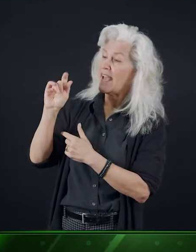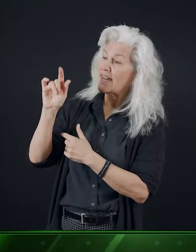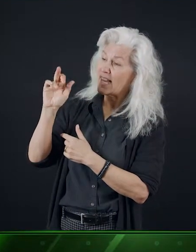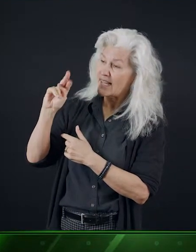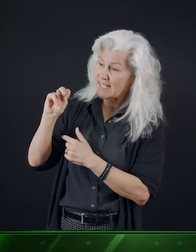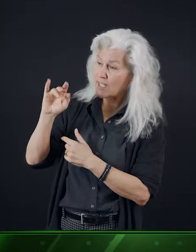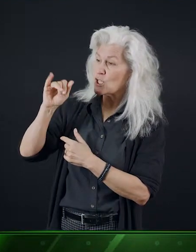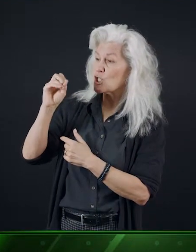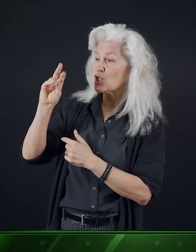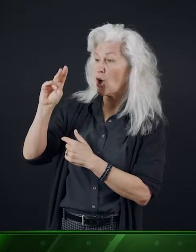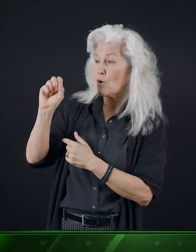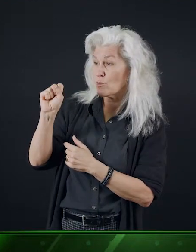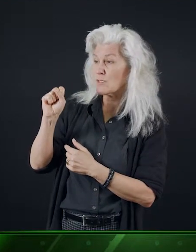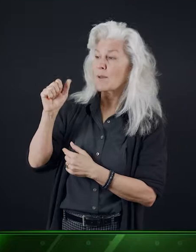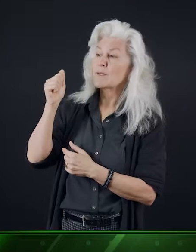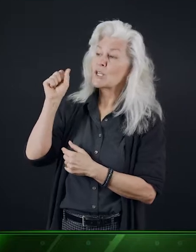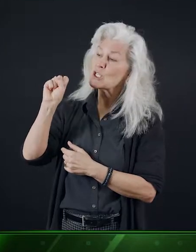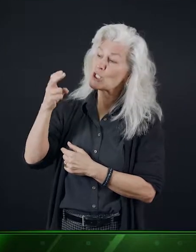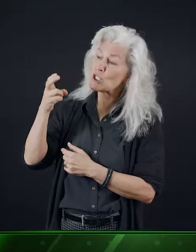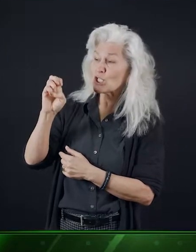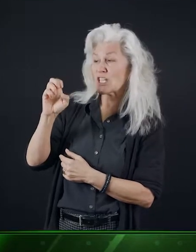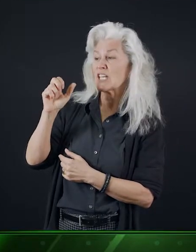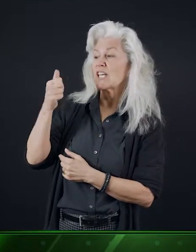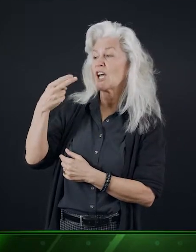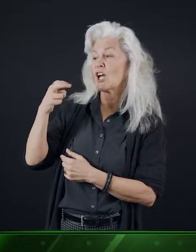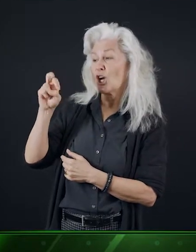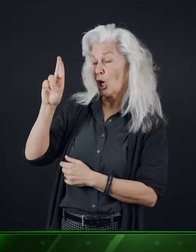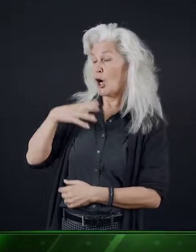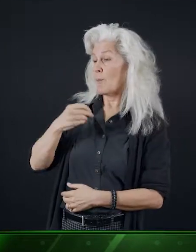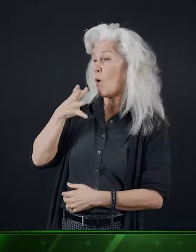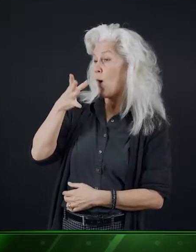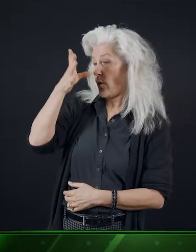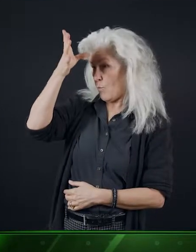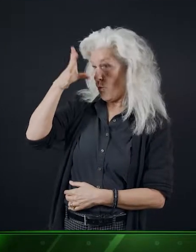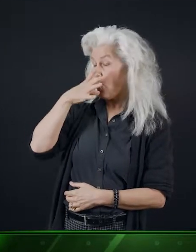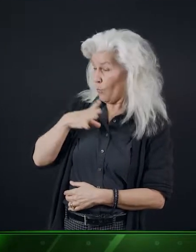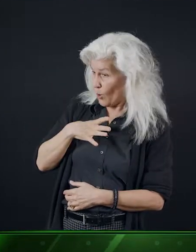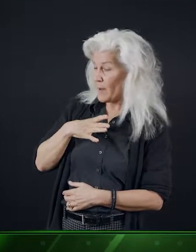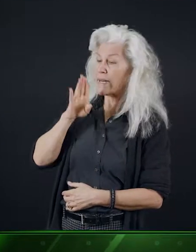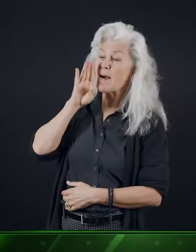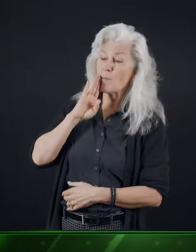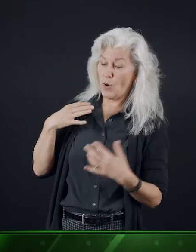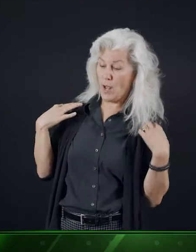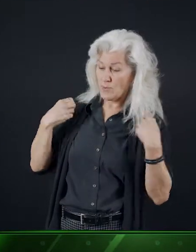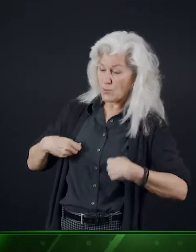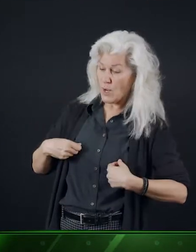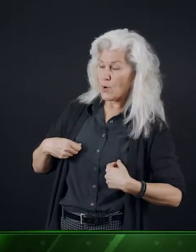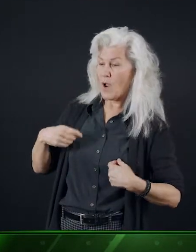I use she/her pronouns. And I'm a white female wearing a brown sweater, and I have long, blondish hair.